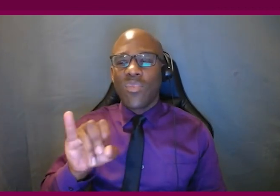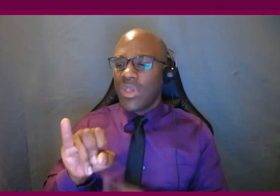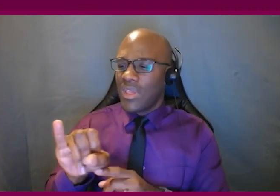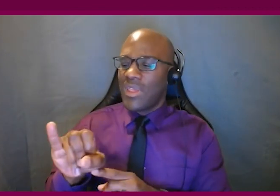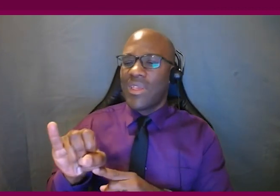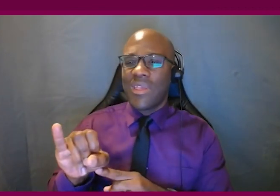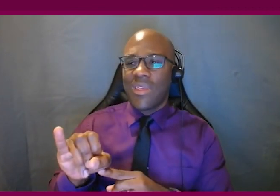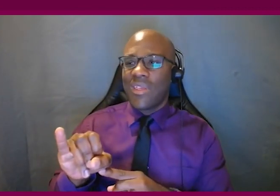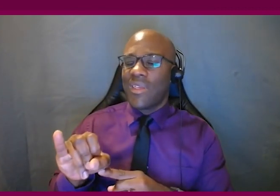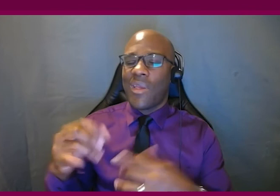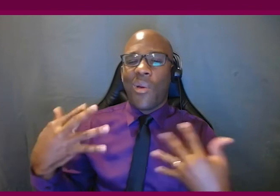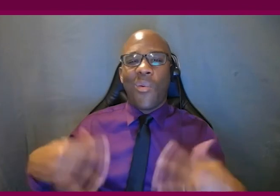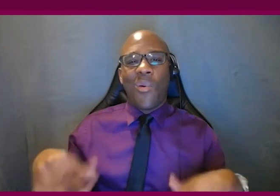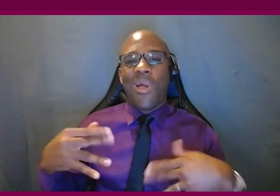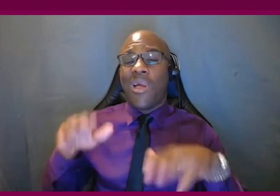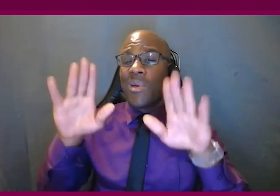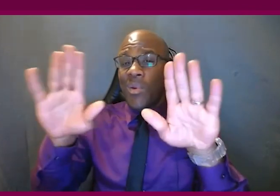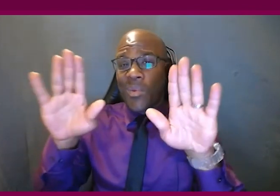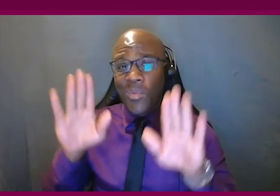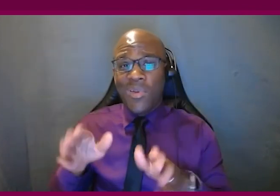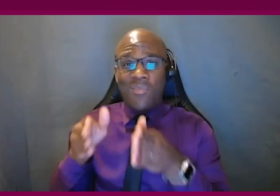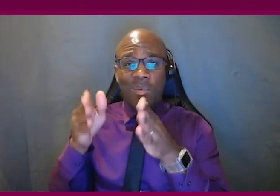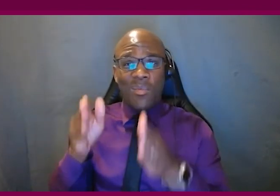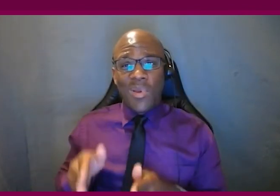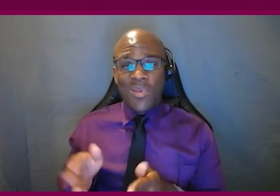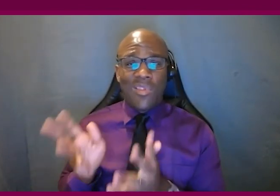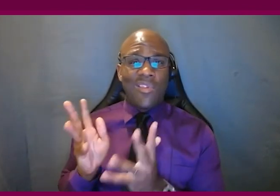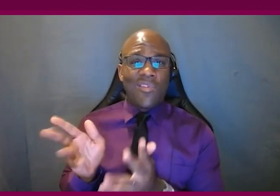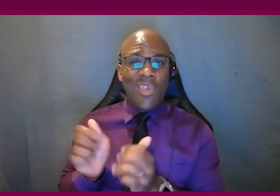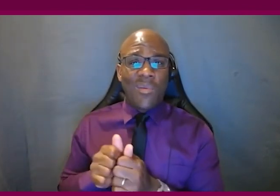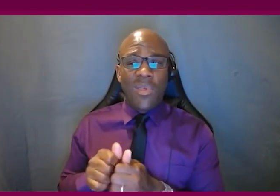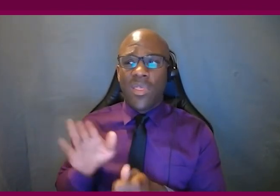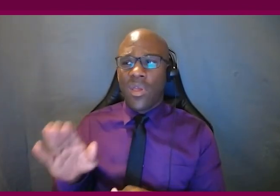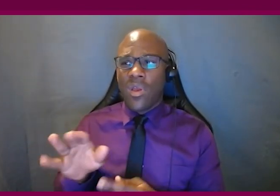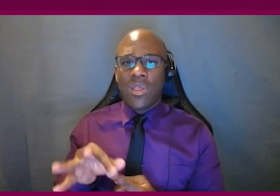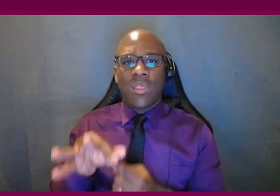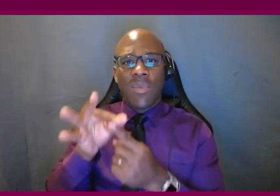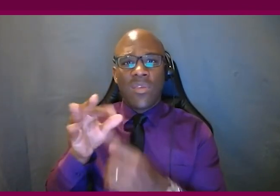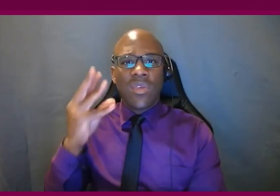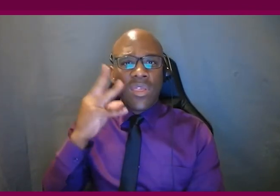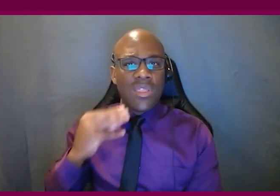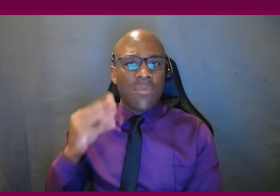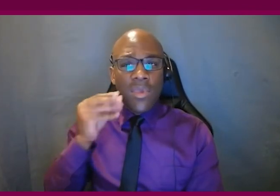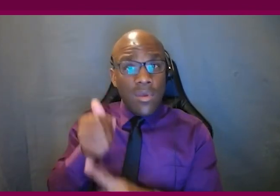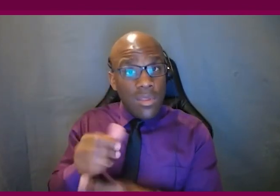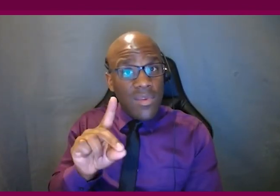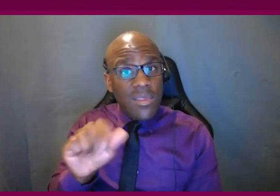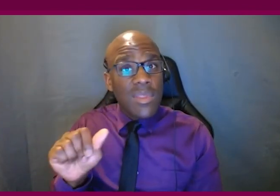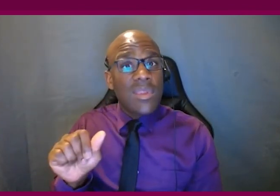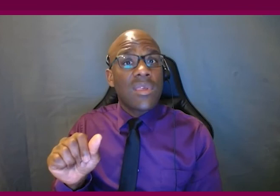well versed on mental health as a whole, it really made her a fantastic person to have this conversation with.